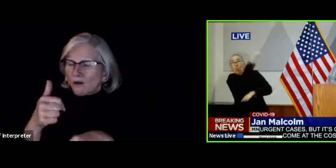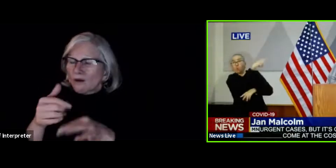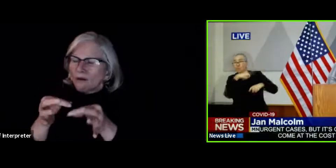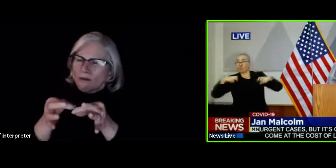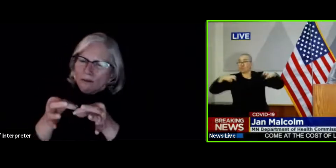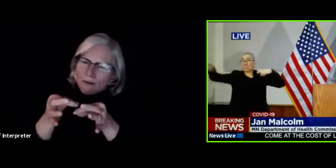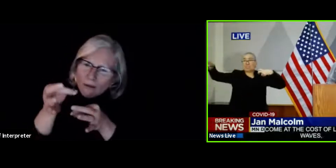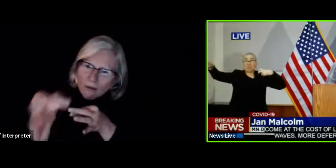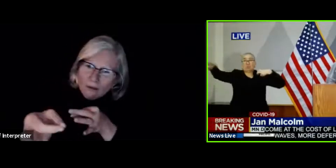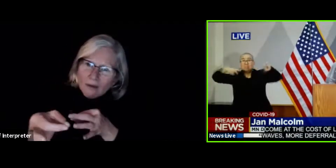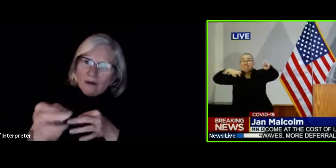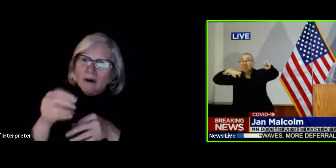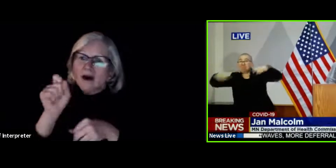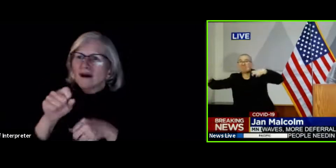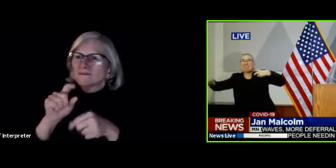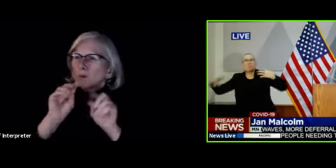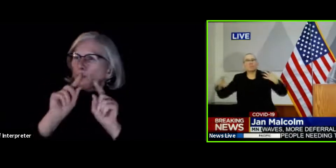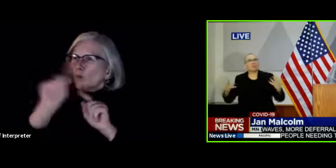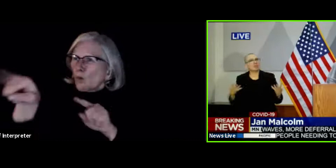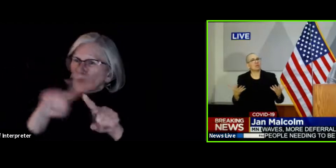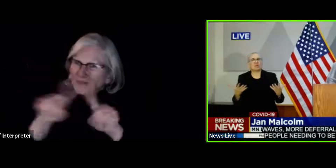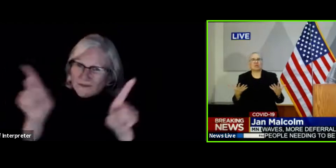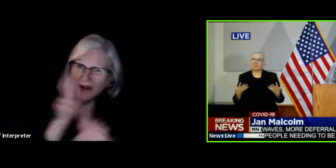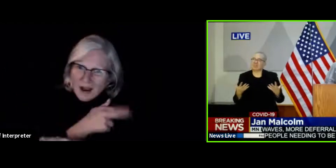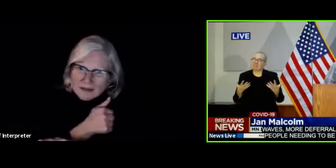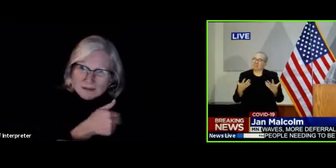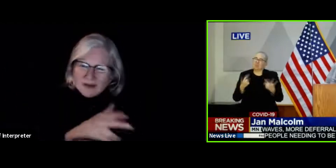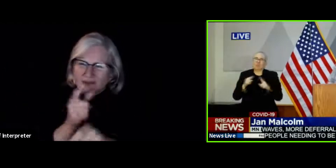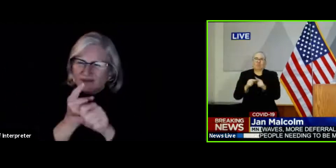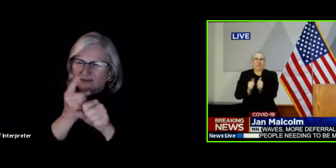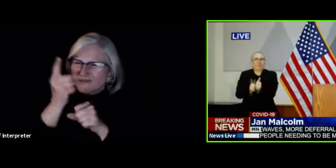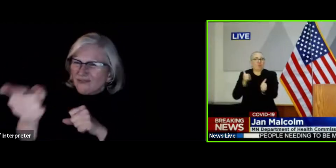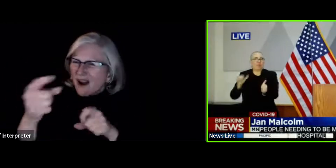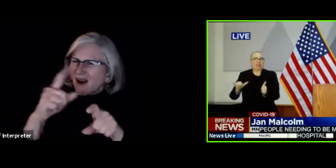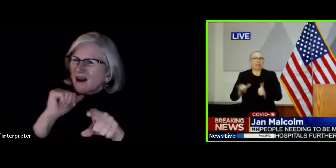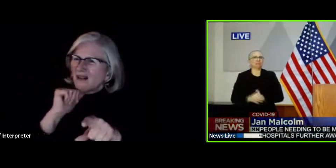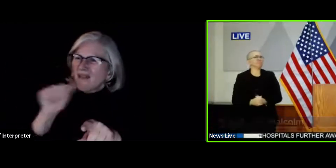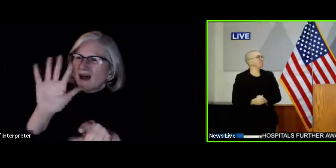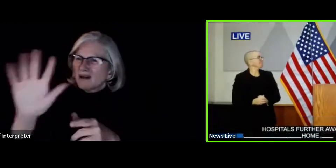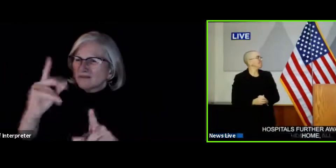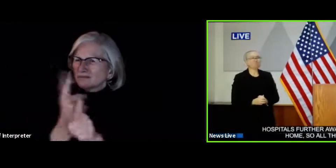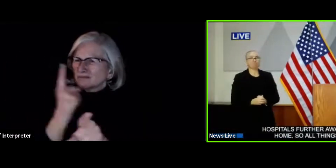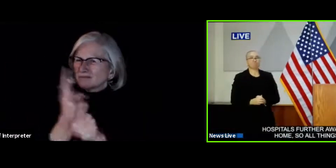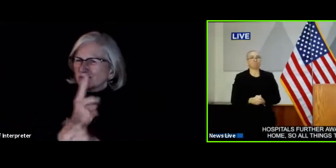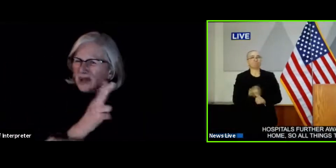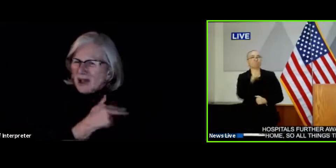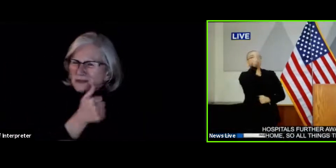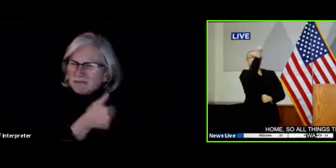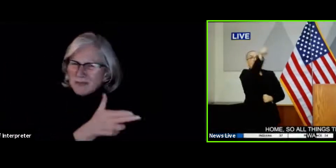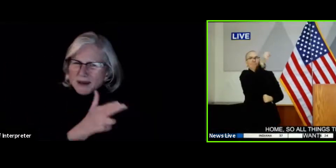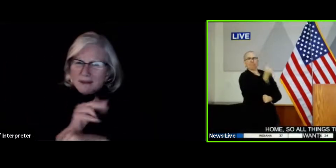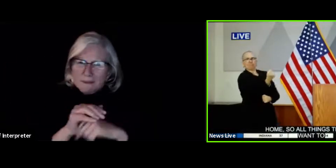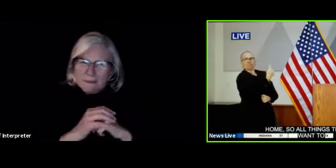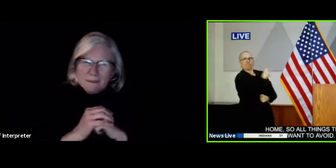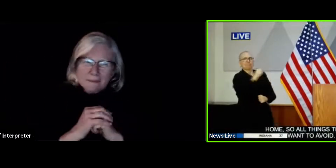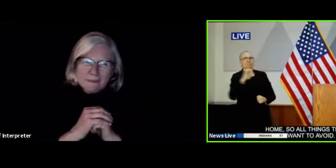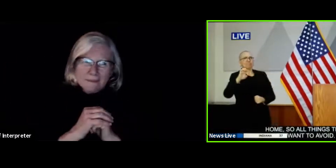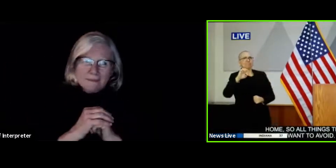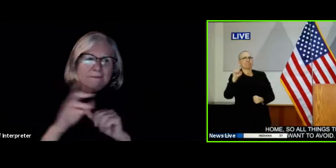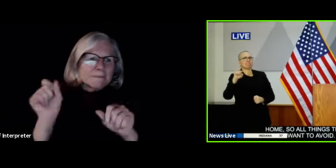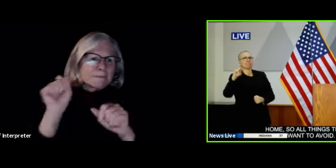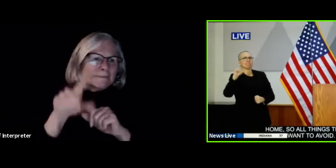TO AVOID TO THE DEGREE POSSIBLE.